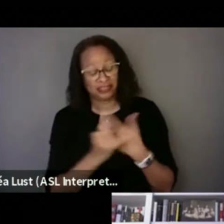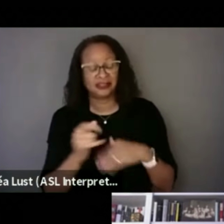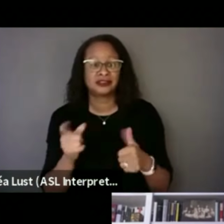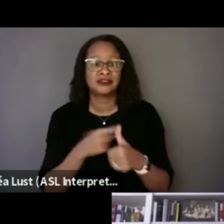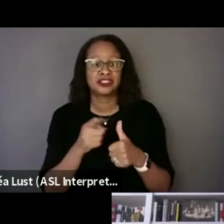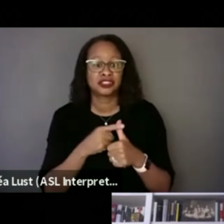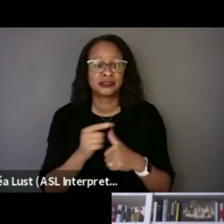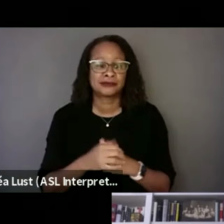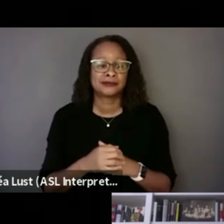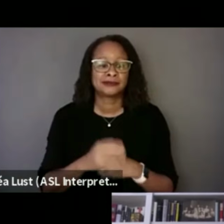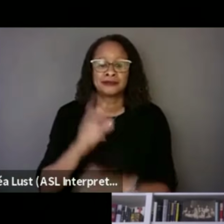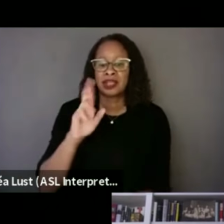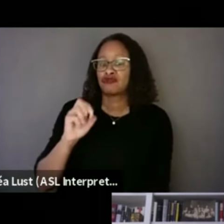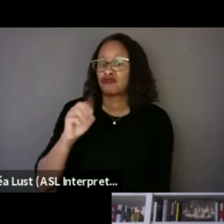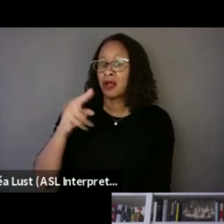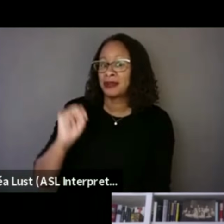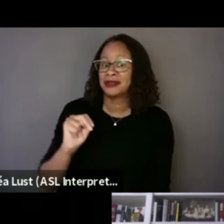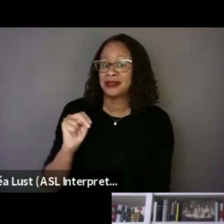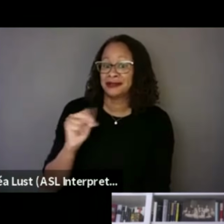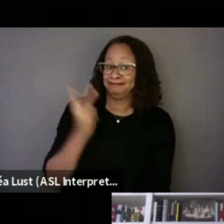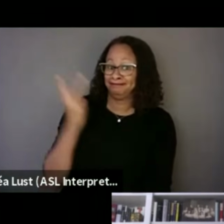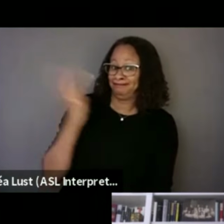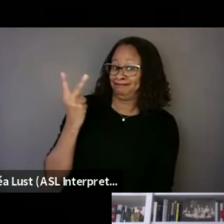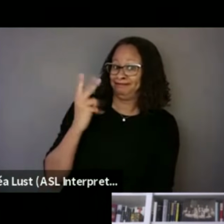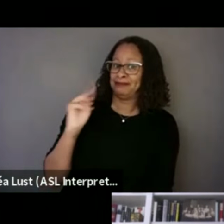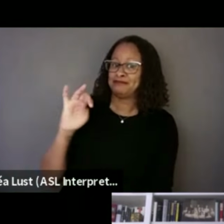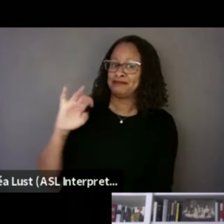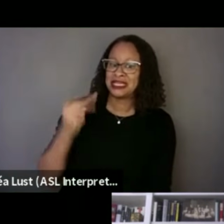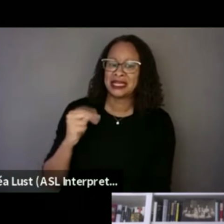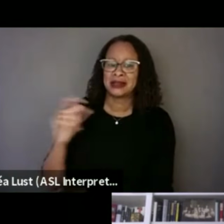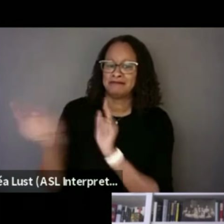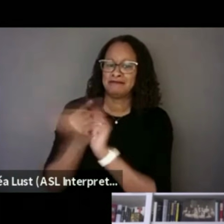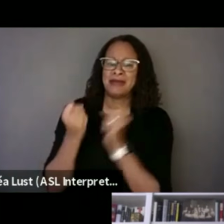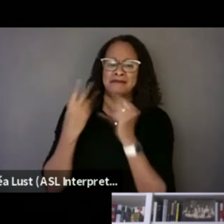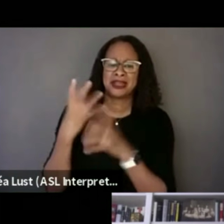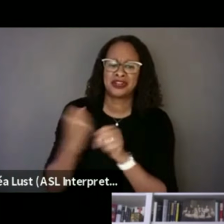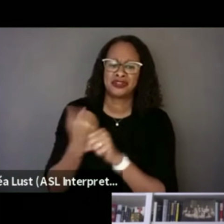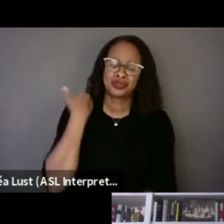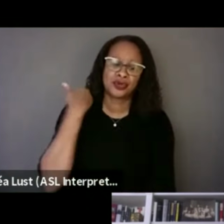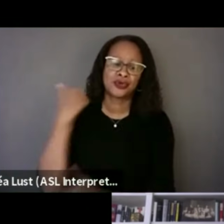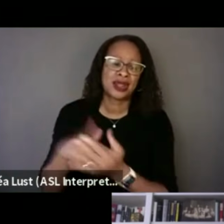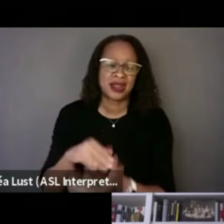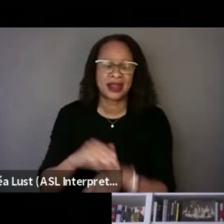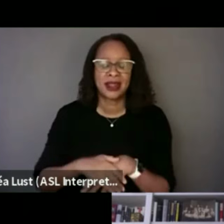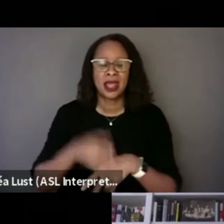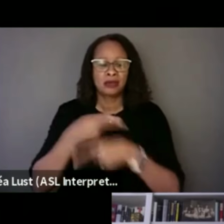Well, Megan and I had met many, many years ago at a producers academy